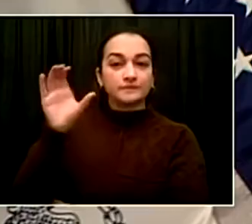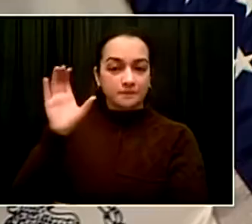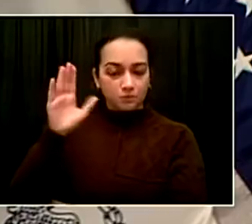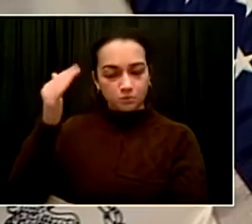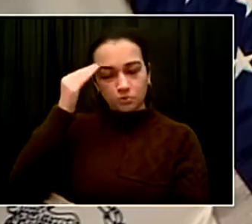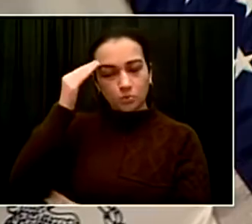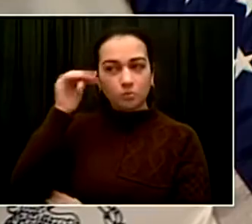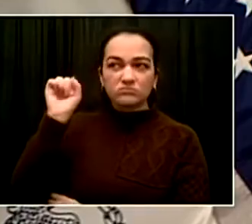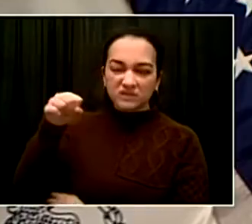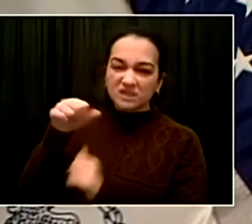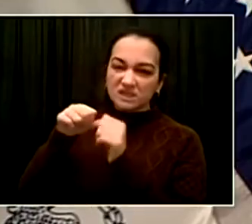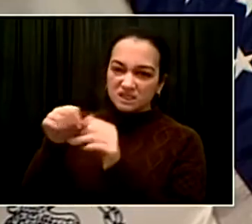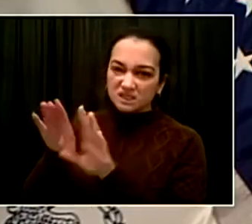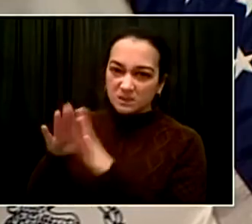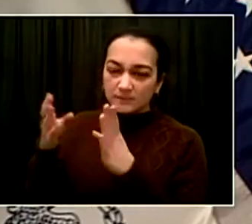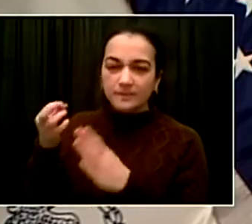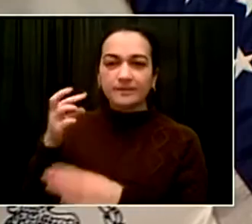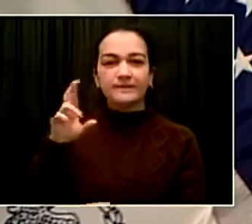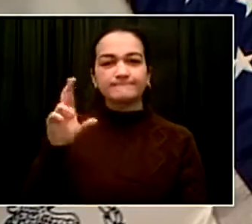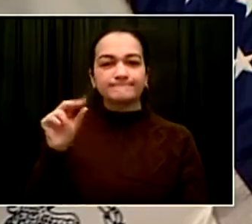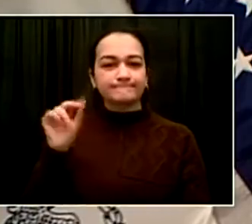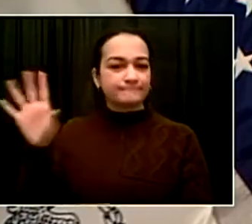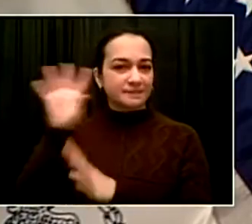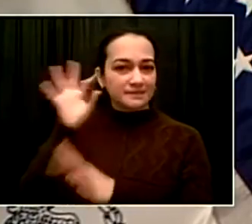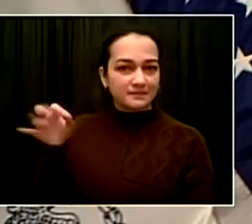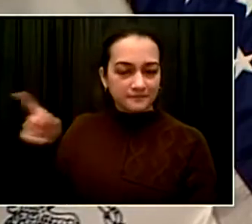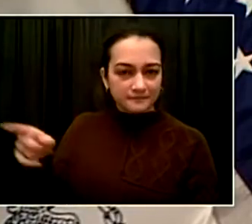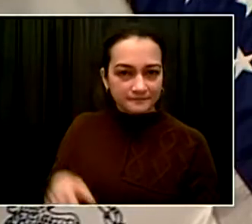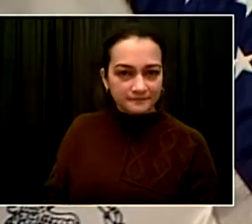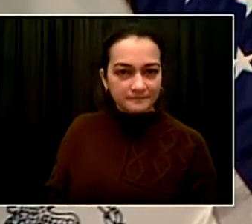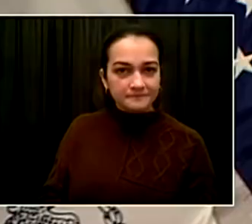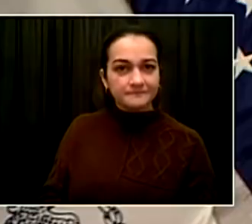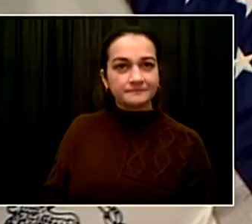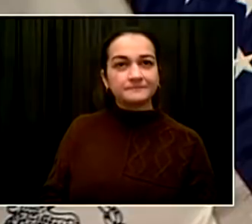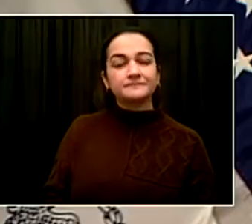THIS IS OUTDOORS AND THOSE ARE TWO VERY, VERY IMPORTANT FAVORABLE FACTORS.